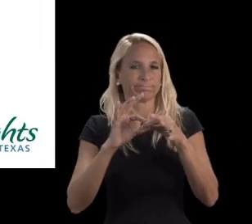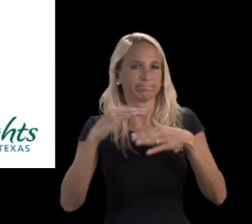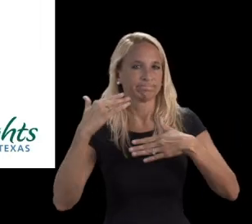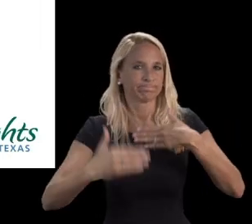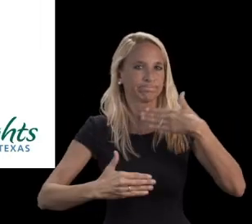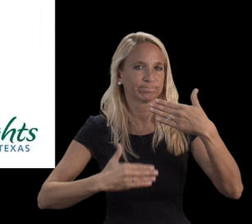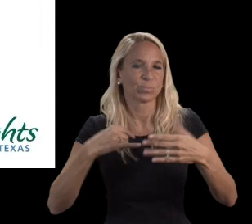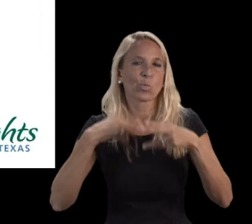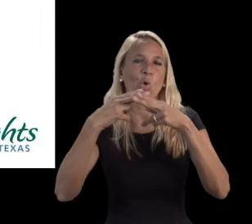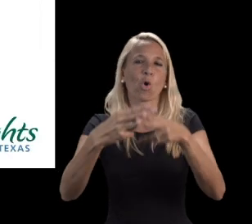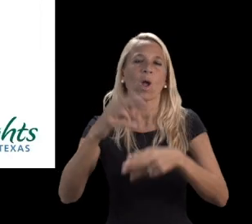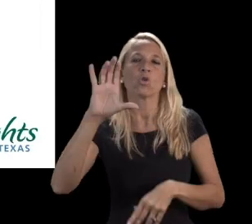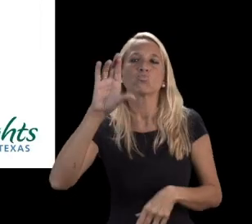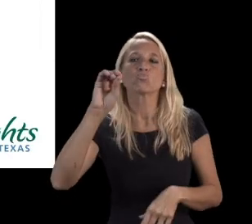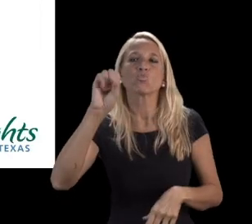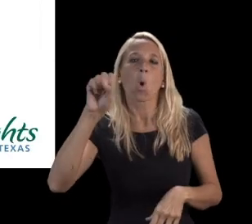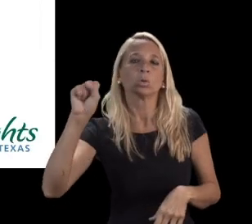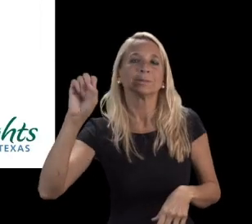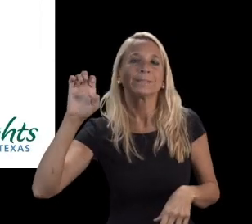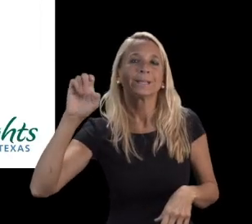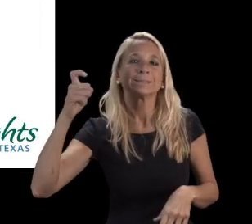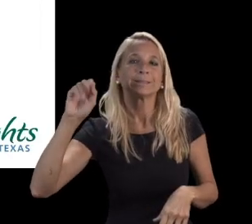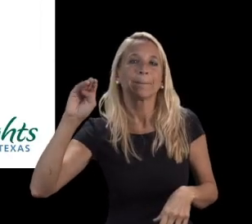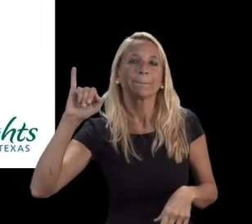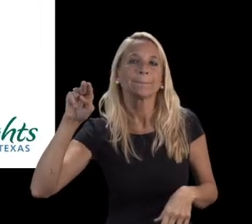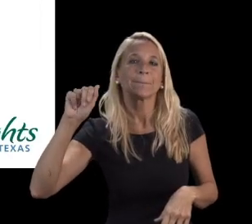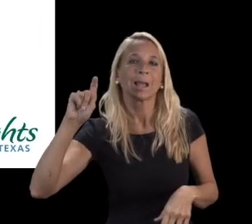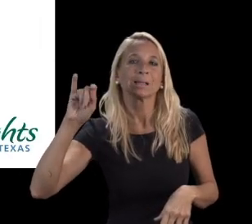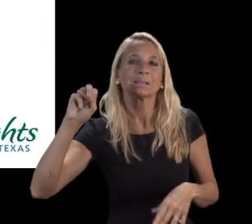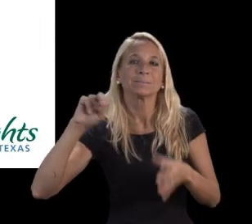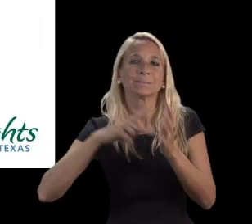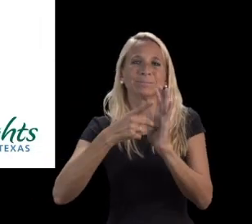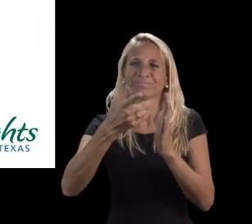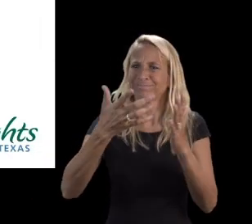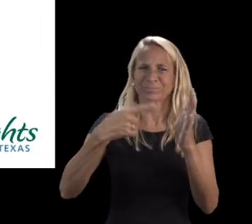We call it cross-examination. If you're unrepresented doesn't have to necessarily be